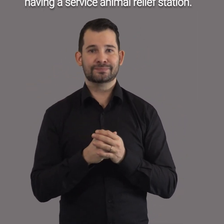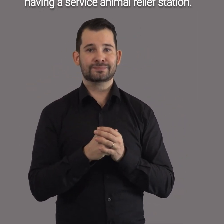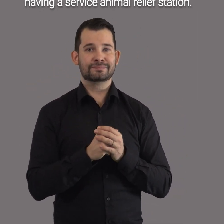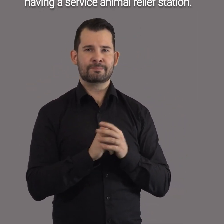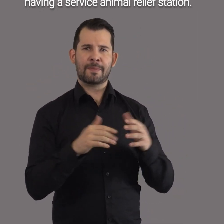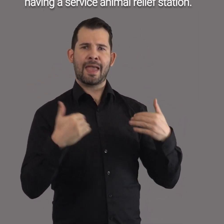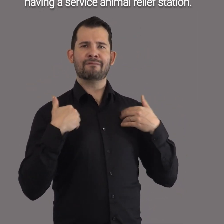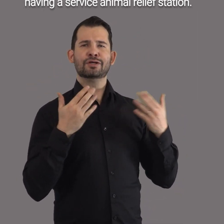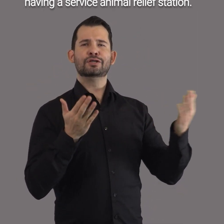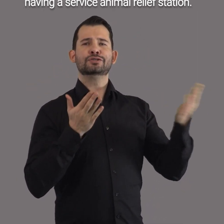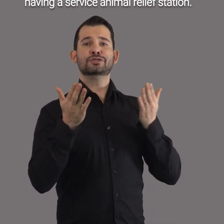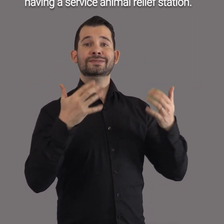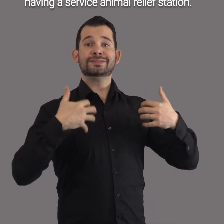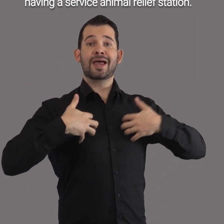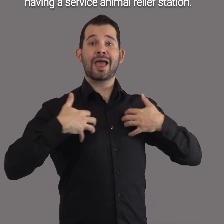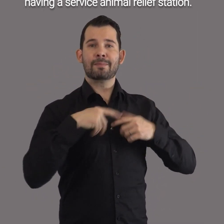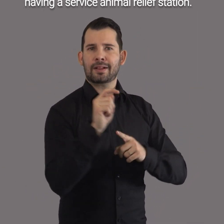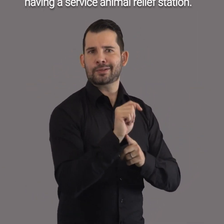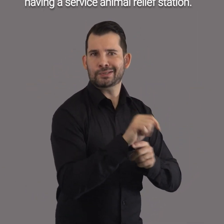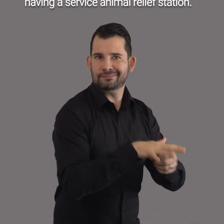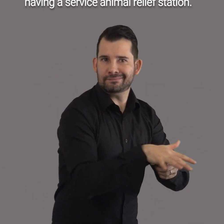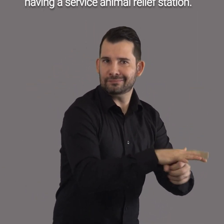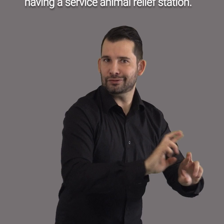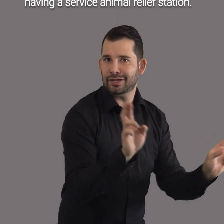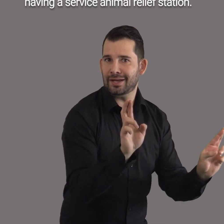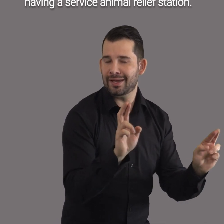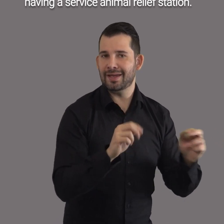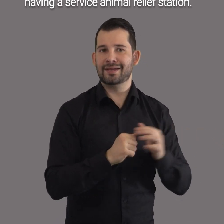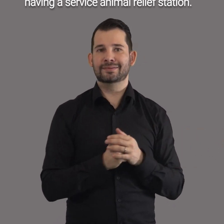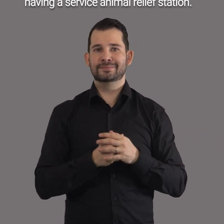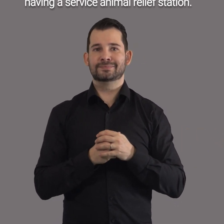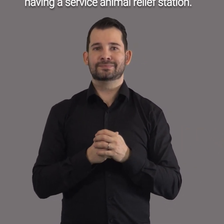having a service animal relief station.